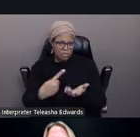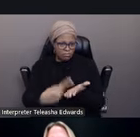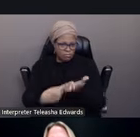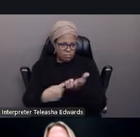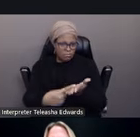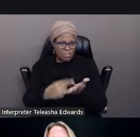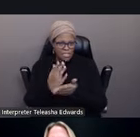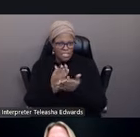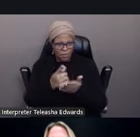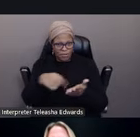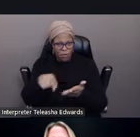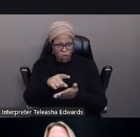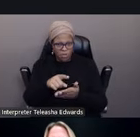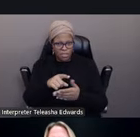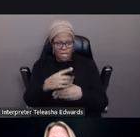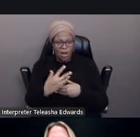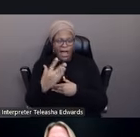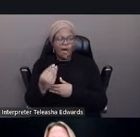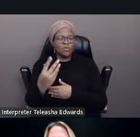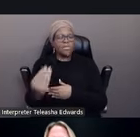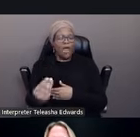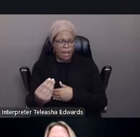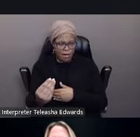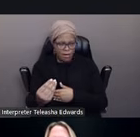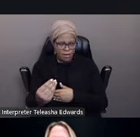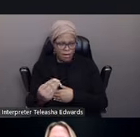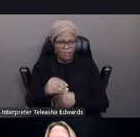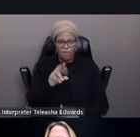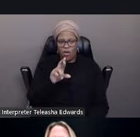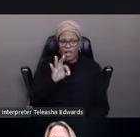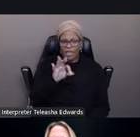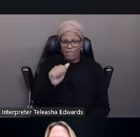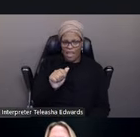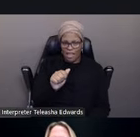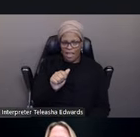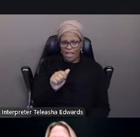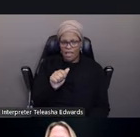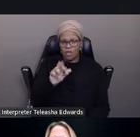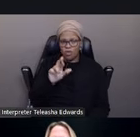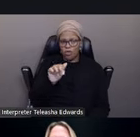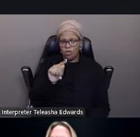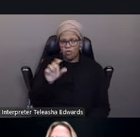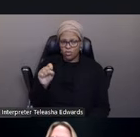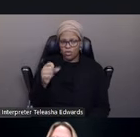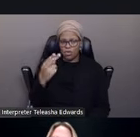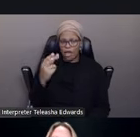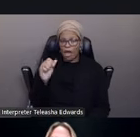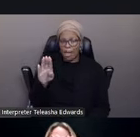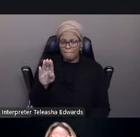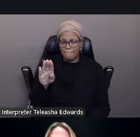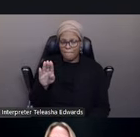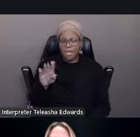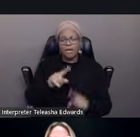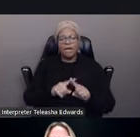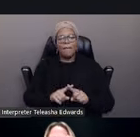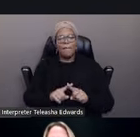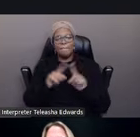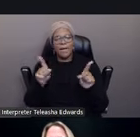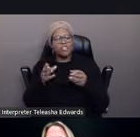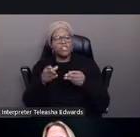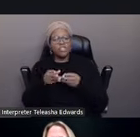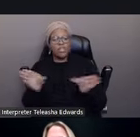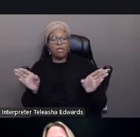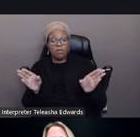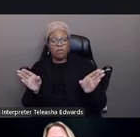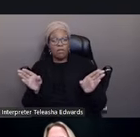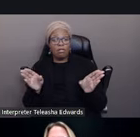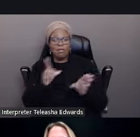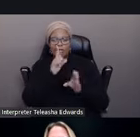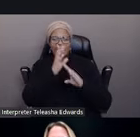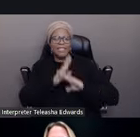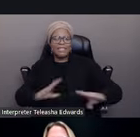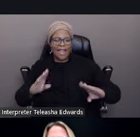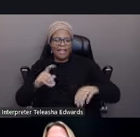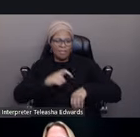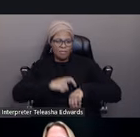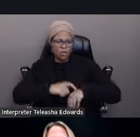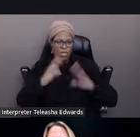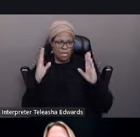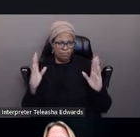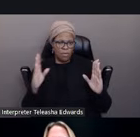that live outside of the RFA roots hub. Um but in general the silent period will begin um specific